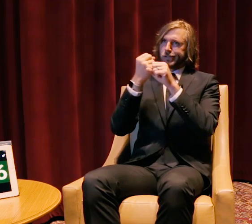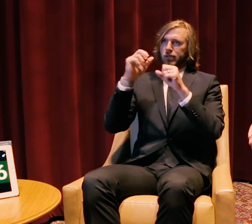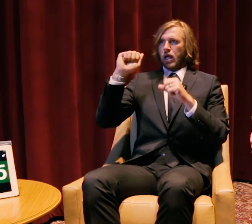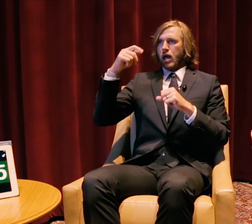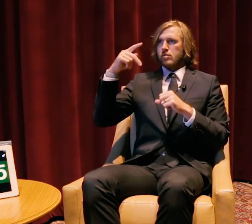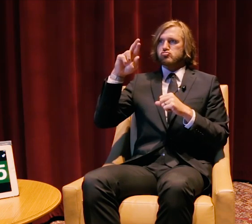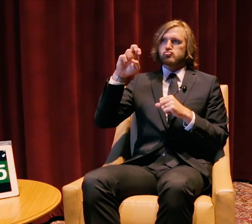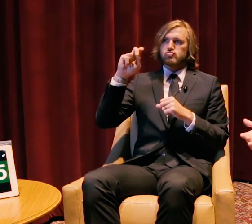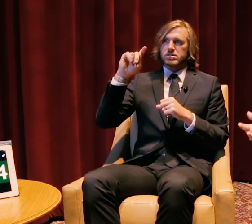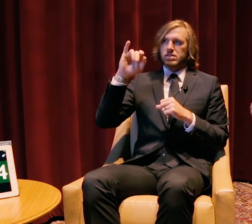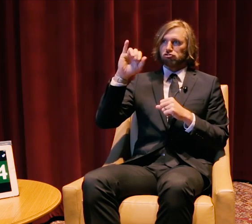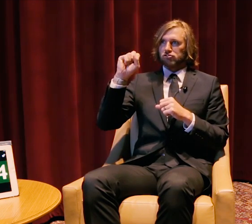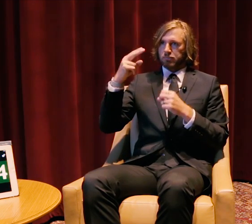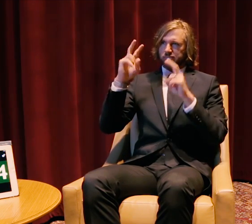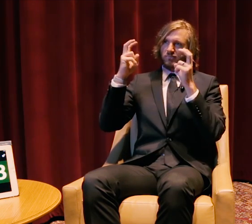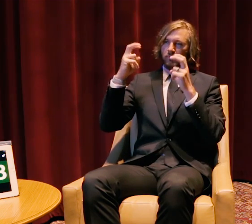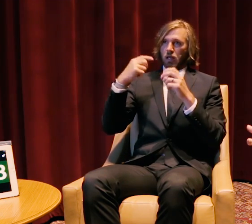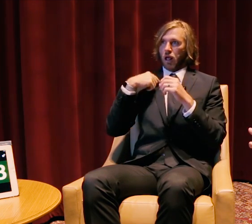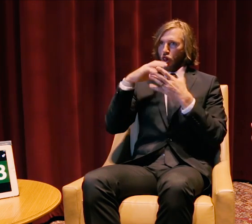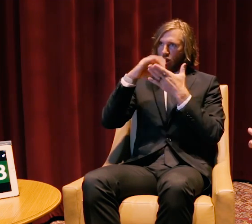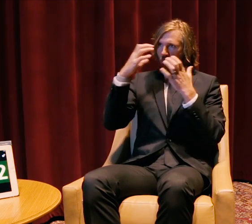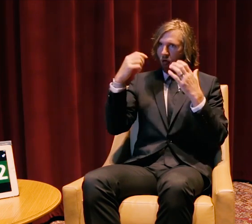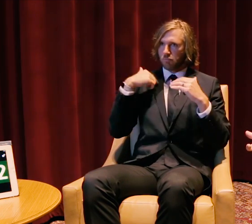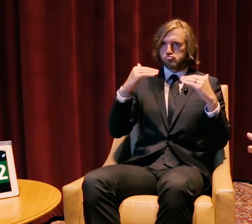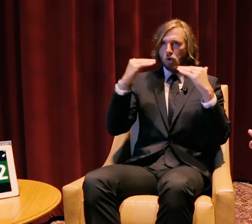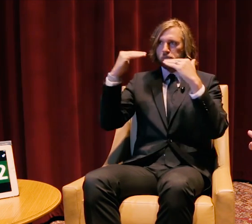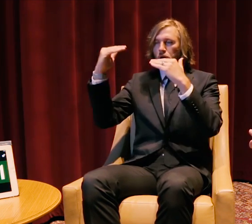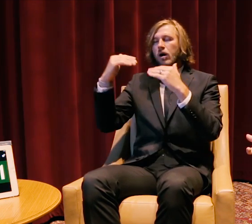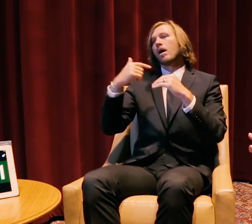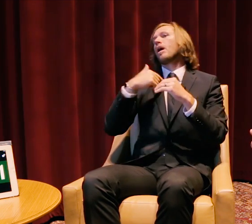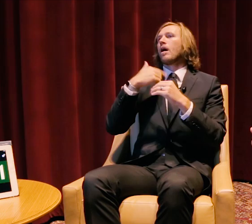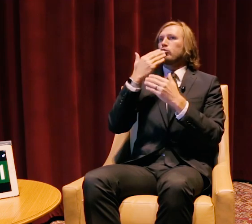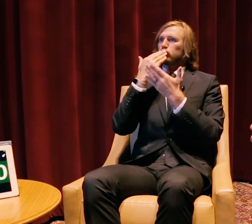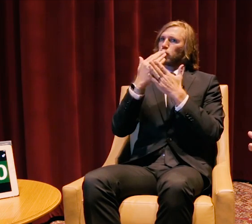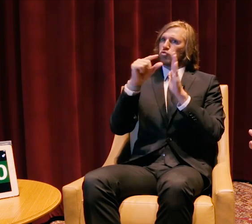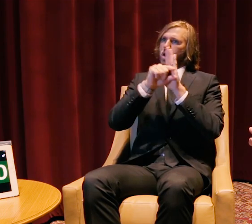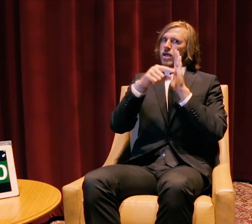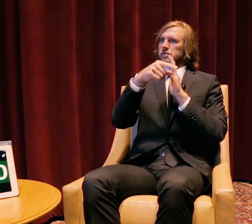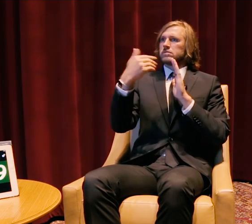and I learned a lot, I was promoted, I was rated well, you know, with my peers,